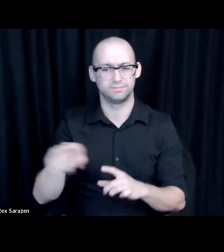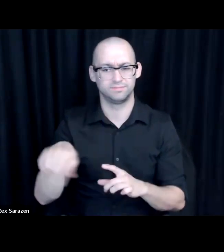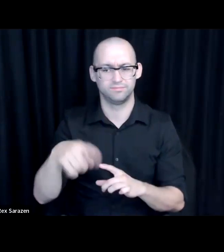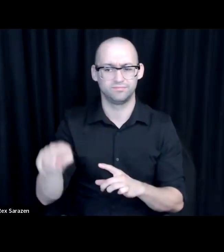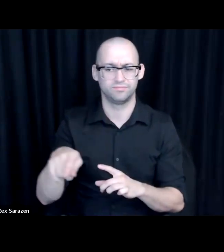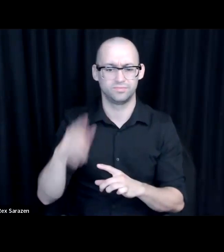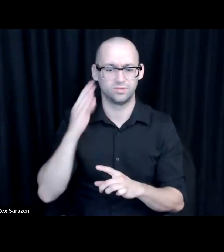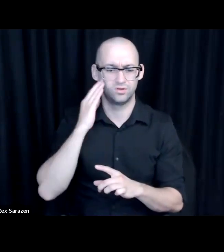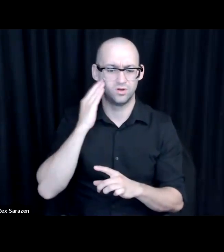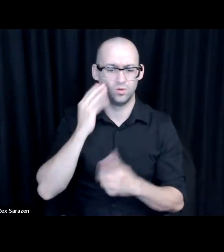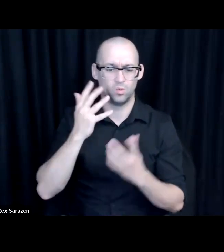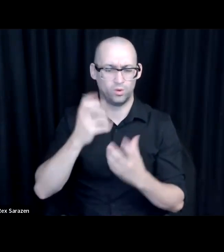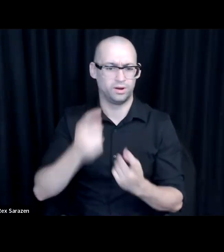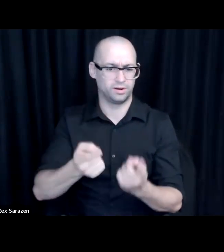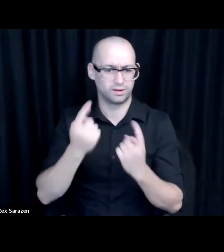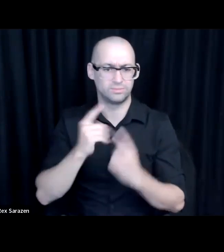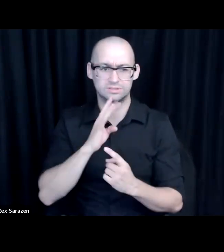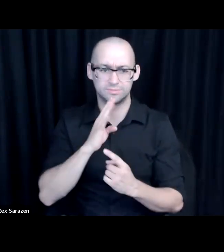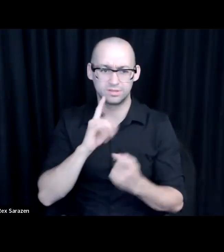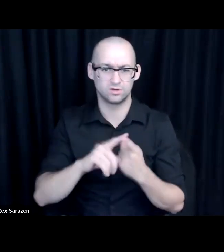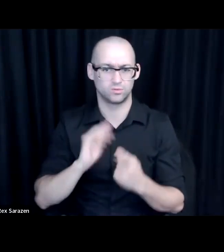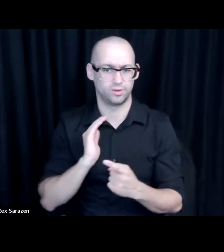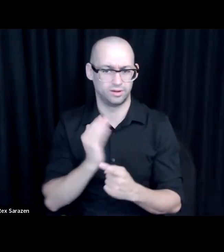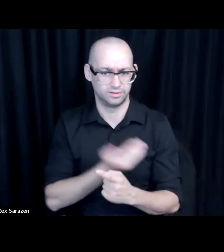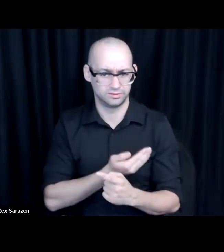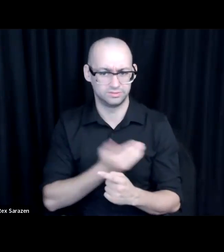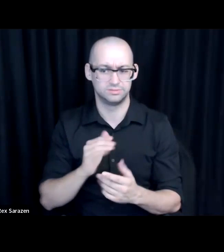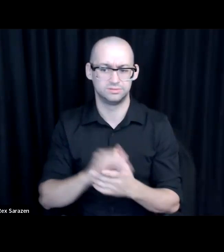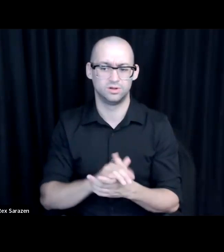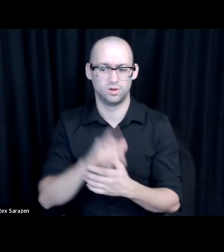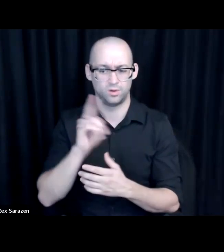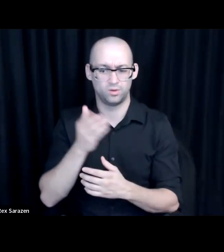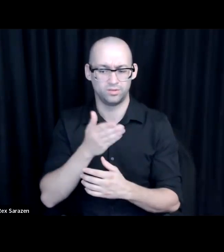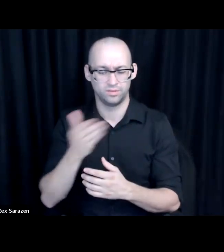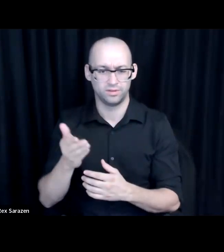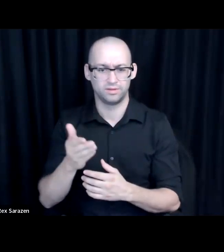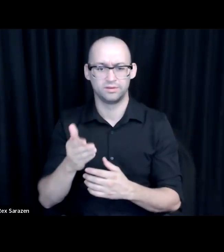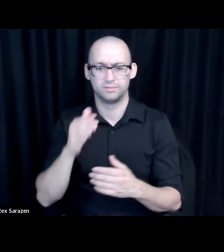you know, wanted to come and speak. One thing that I would do under the auspices of